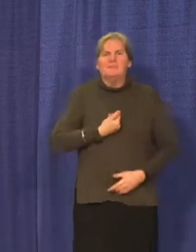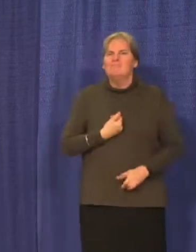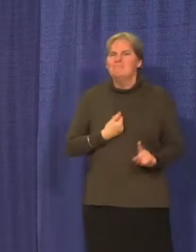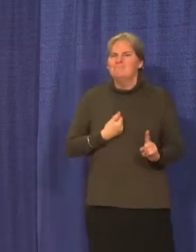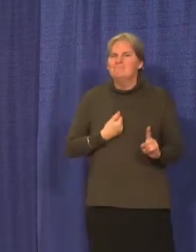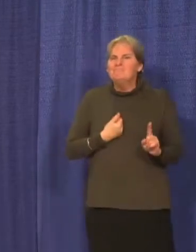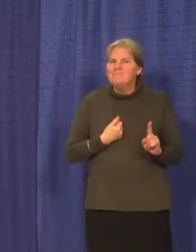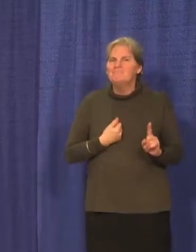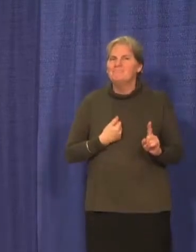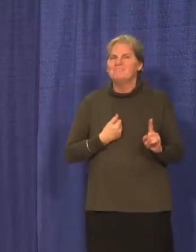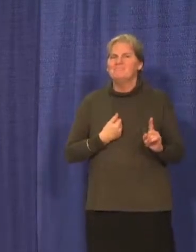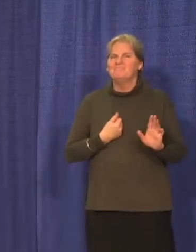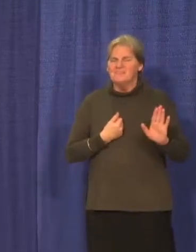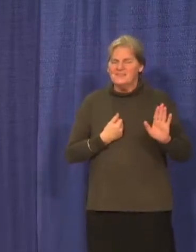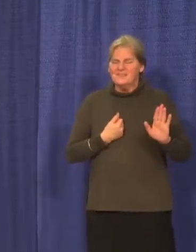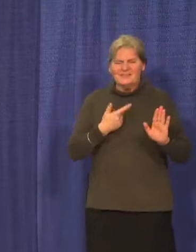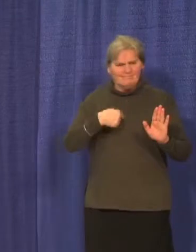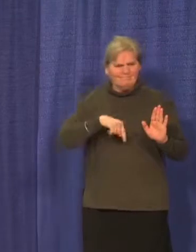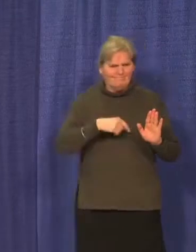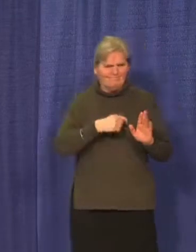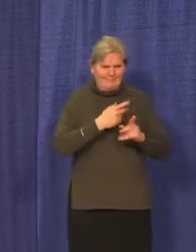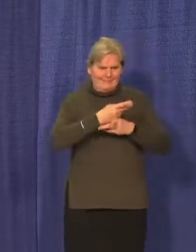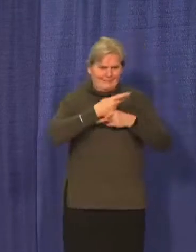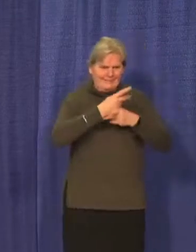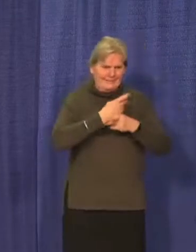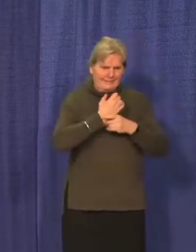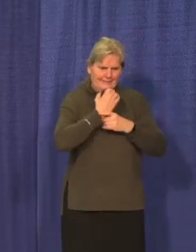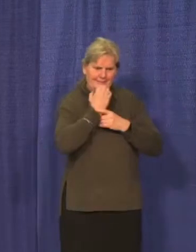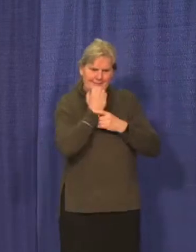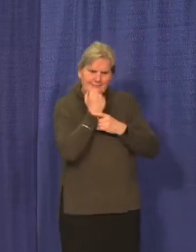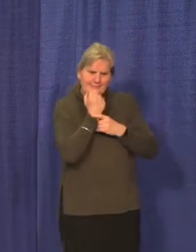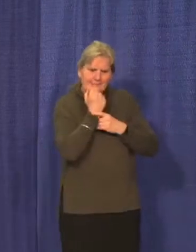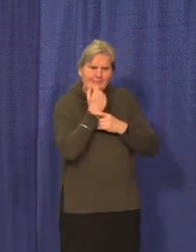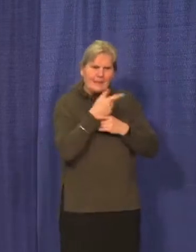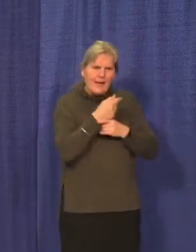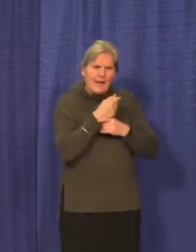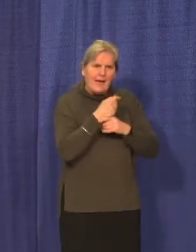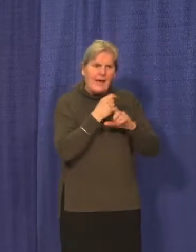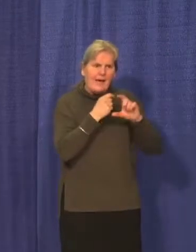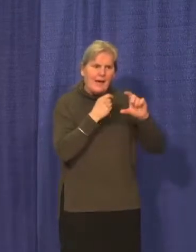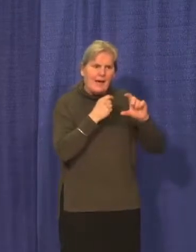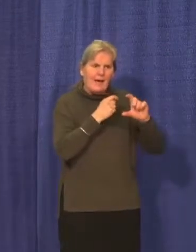People were really upset about that. The care and consideration that we have of the vaccines gives me